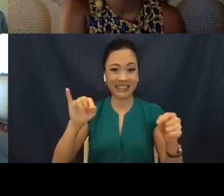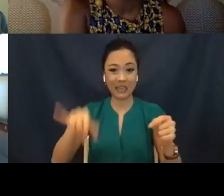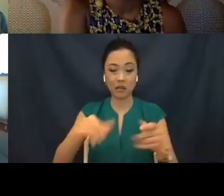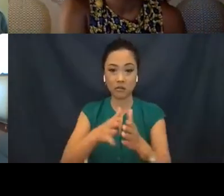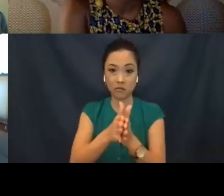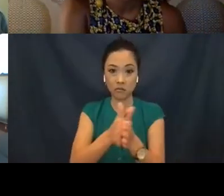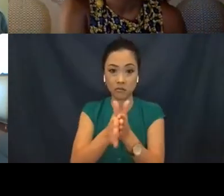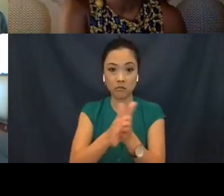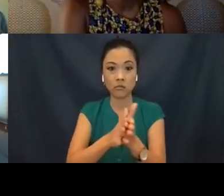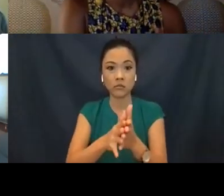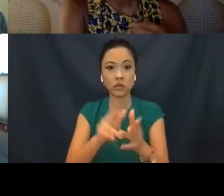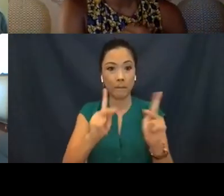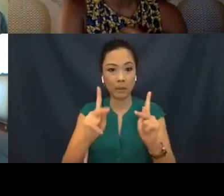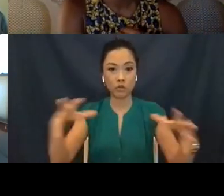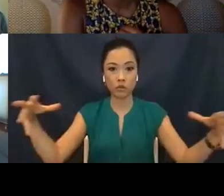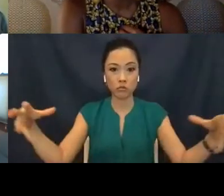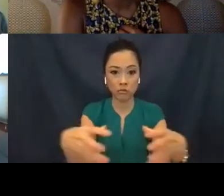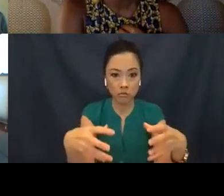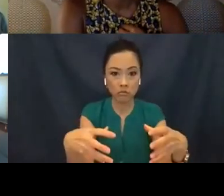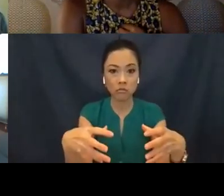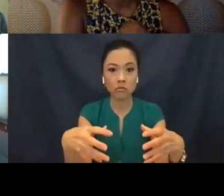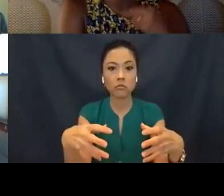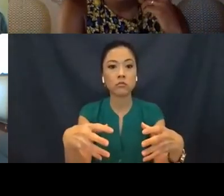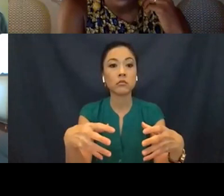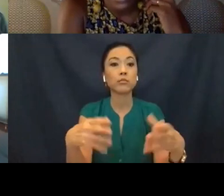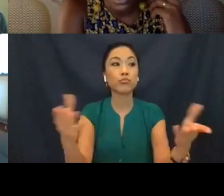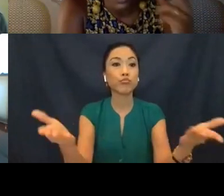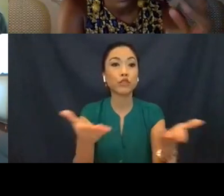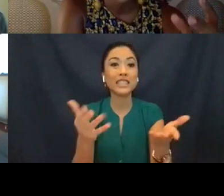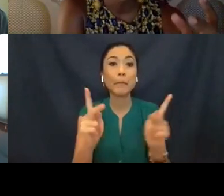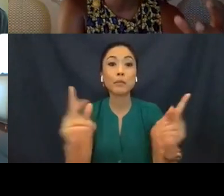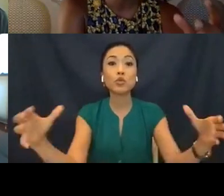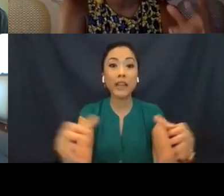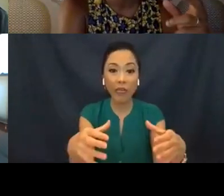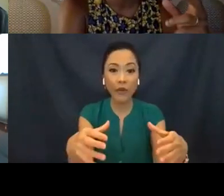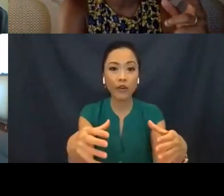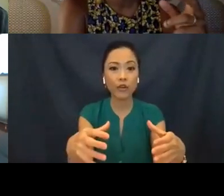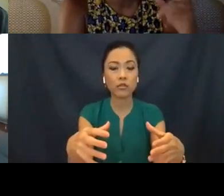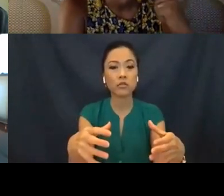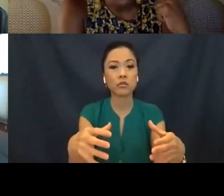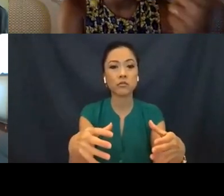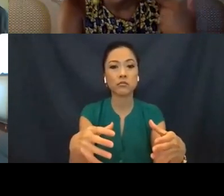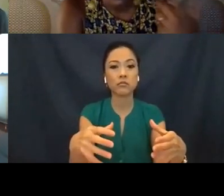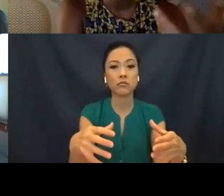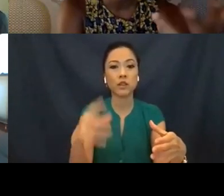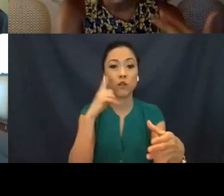work and survival and beyond. One of the things I want to note is that part of that marathon